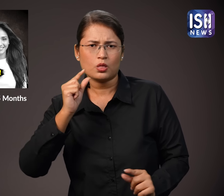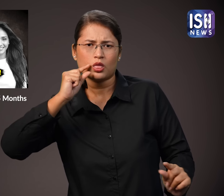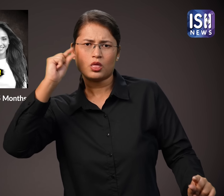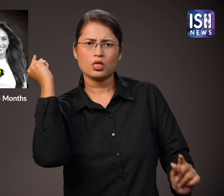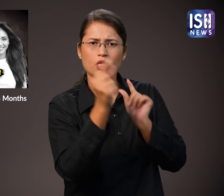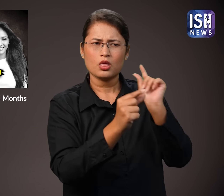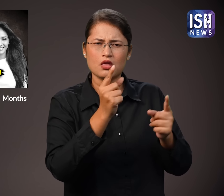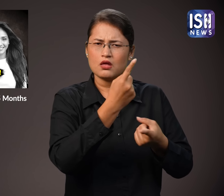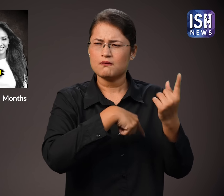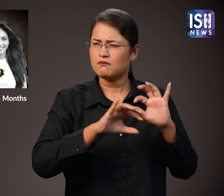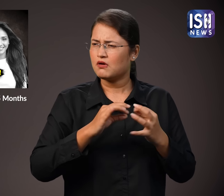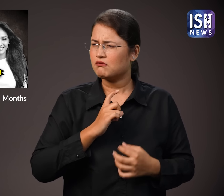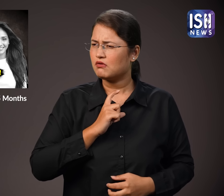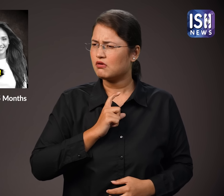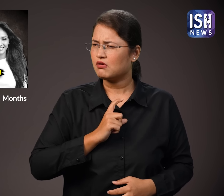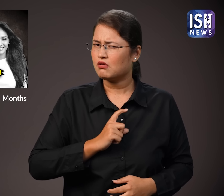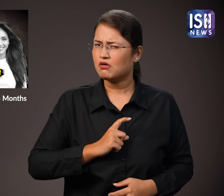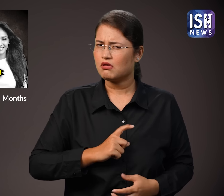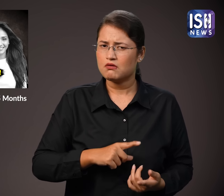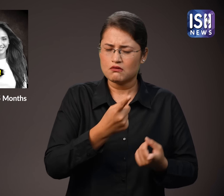Such remarks were deeply hurtful.